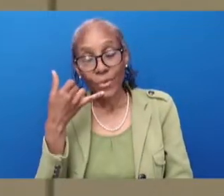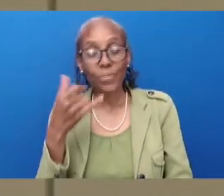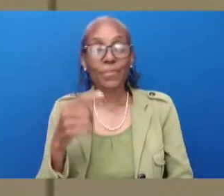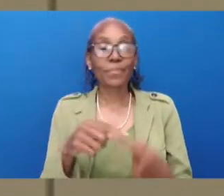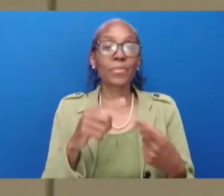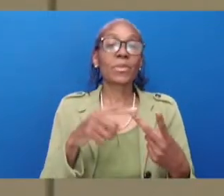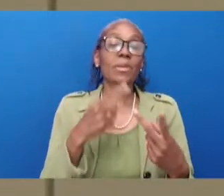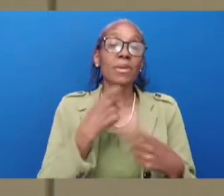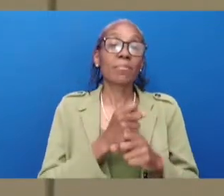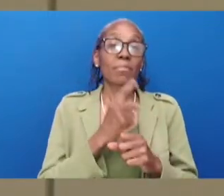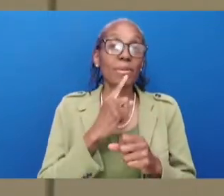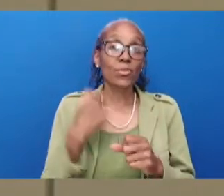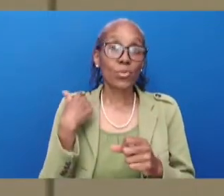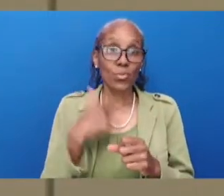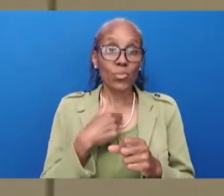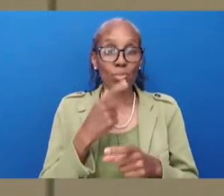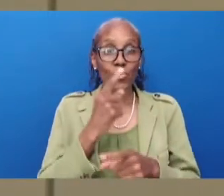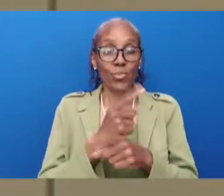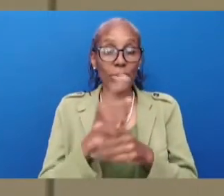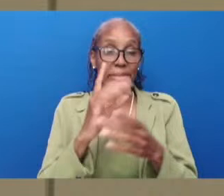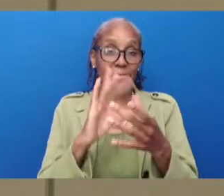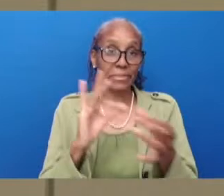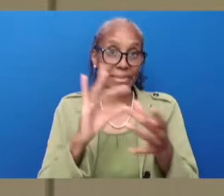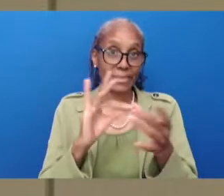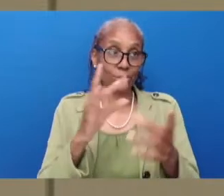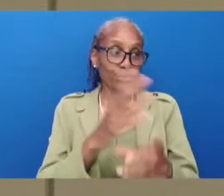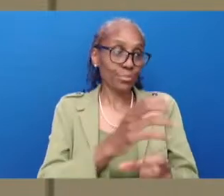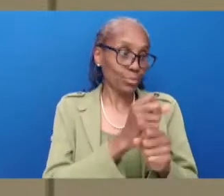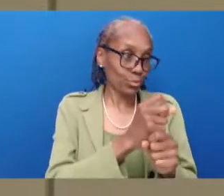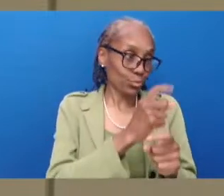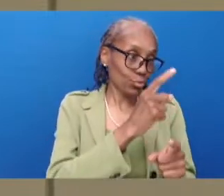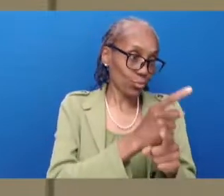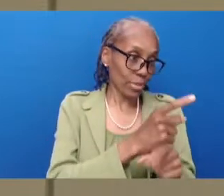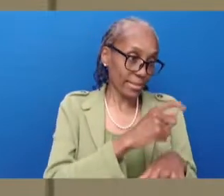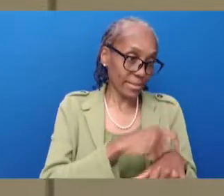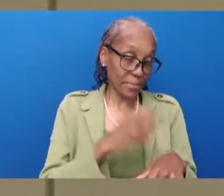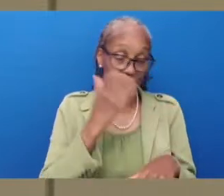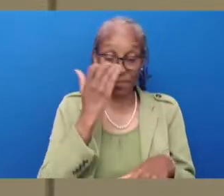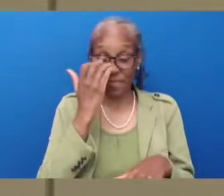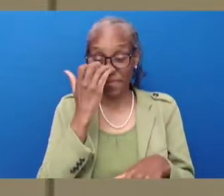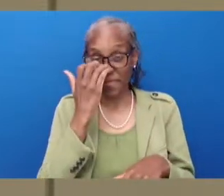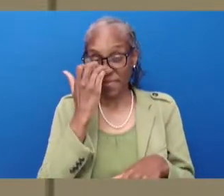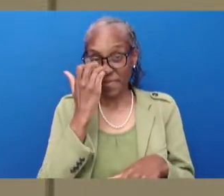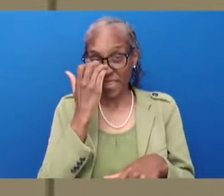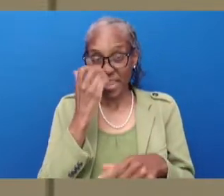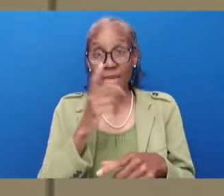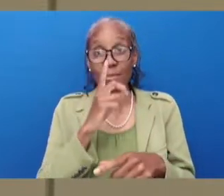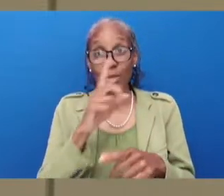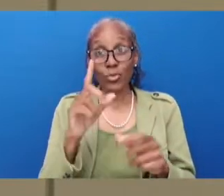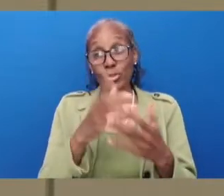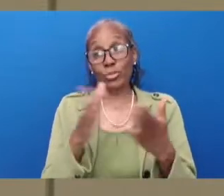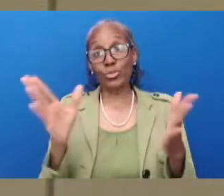WHO ANSWERS THE TELEPHONE.